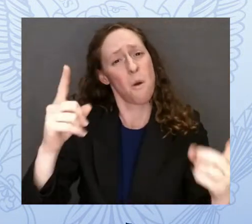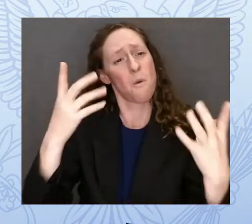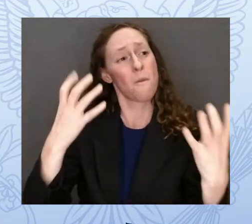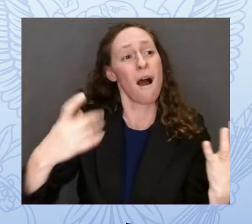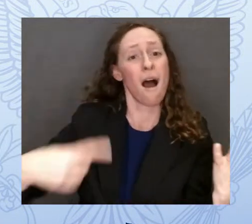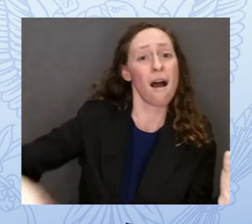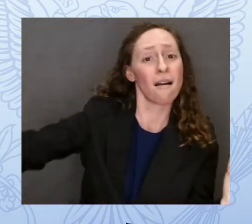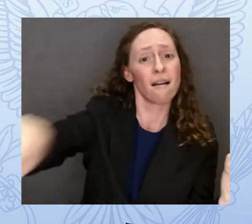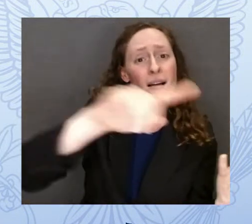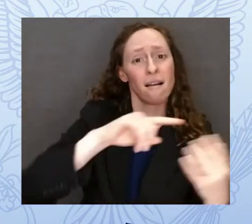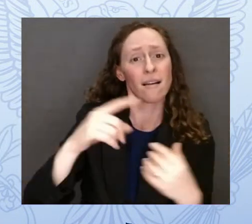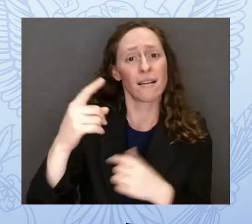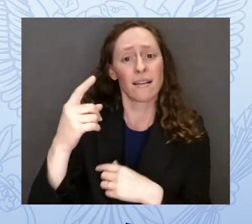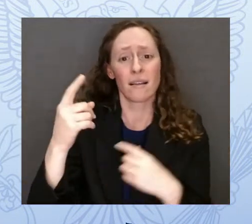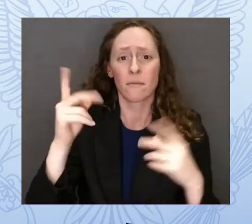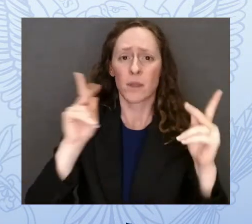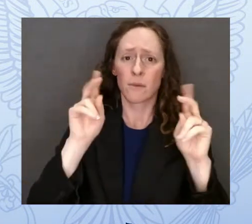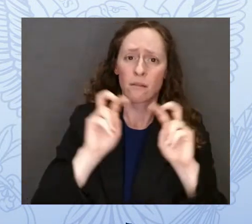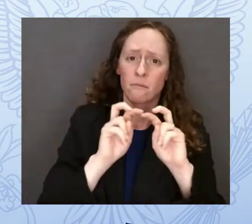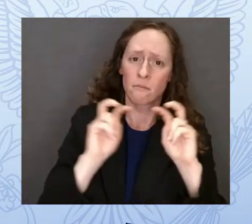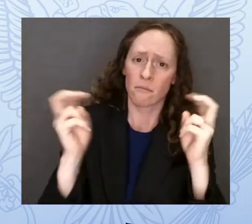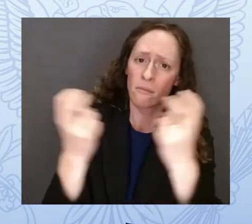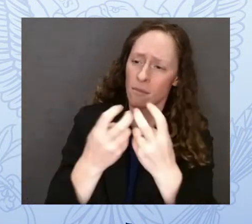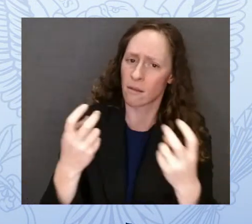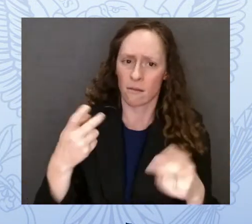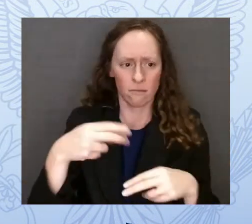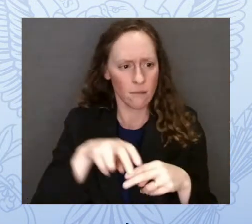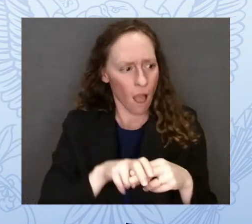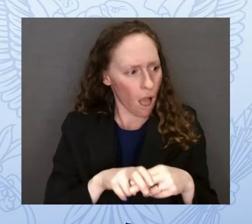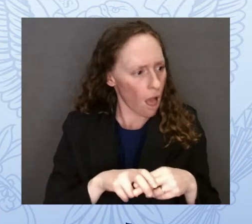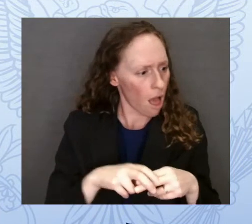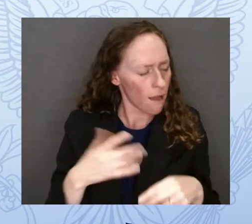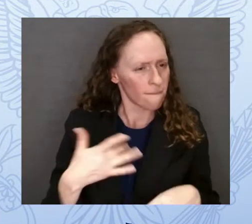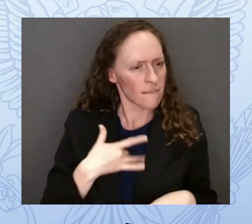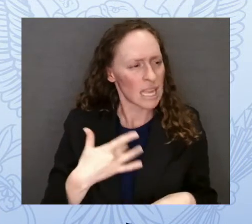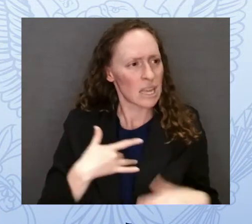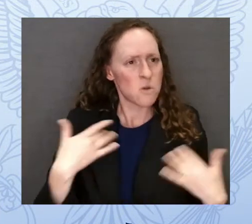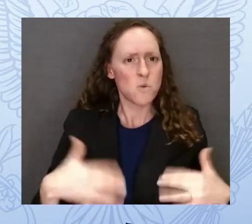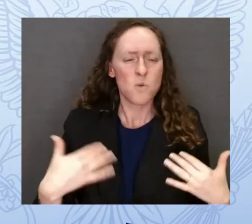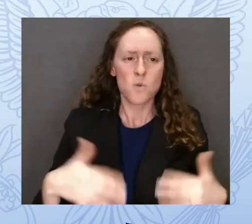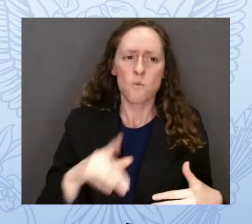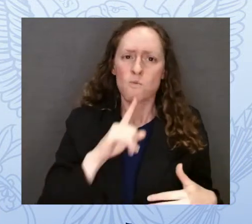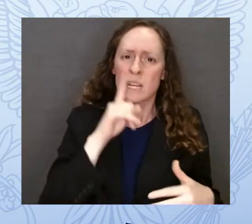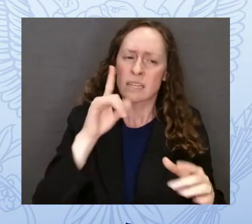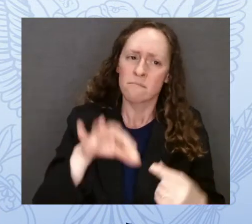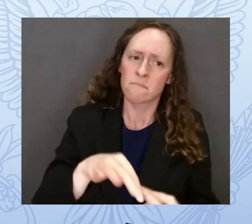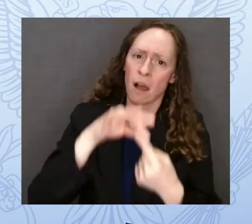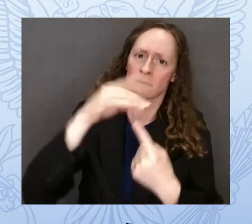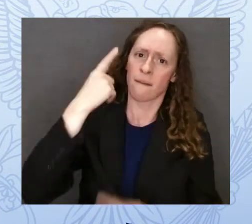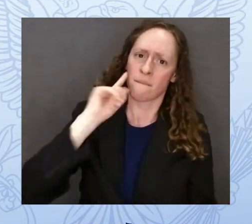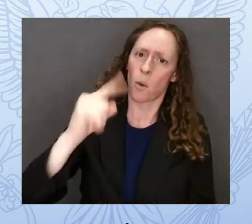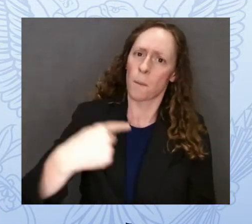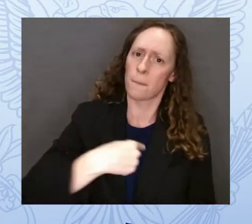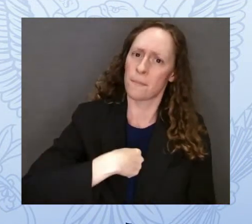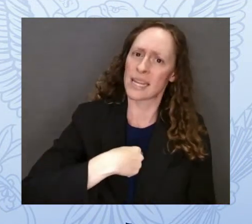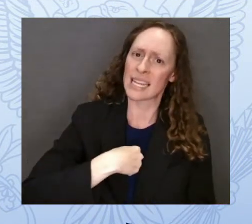After dinner, we'll have the opportunity to hear one of our nation's incredible talents: Grammy award winner, Joshua Bell.